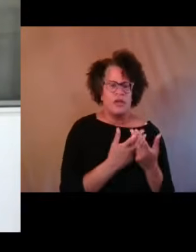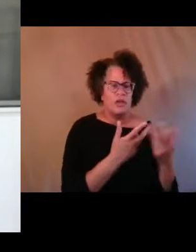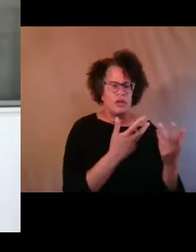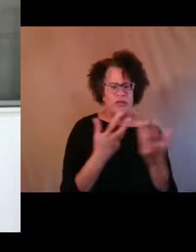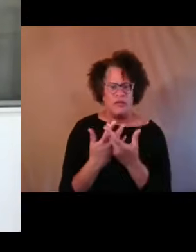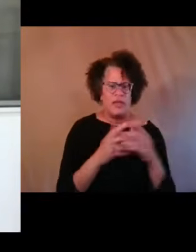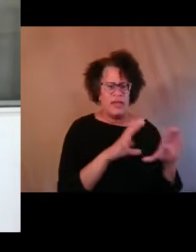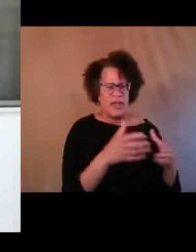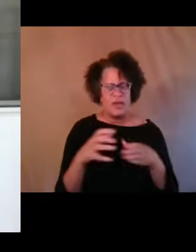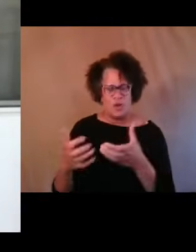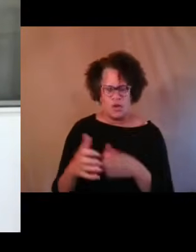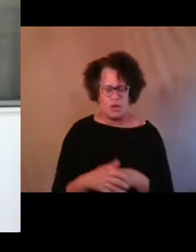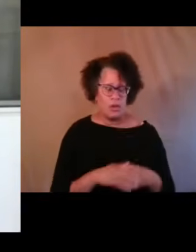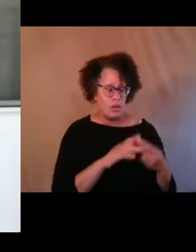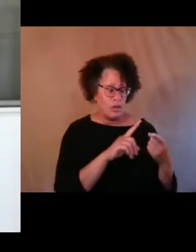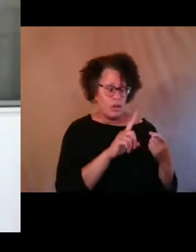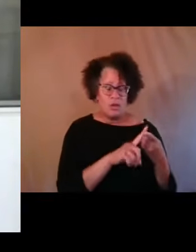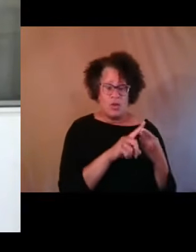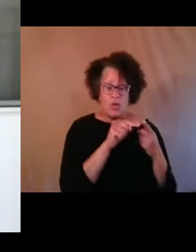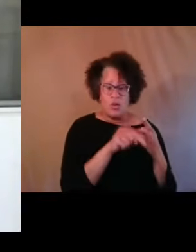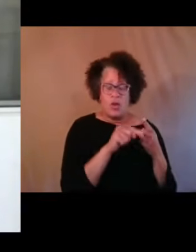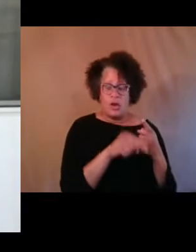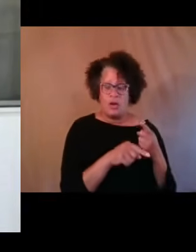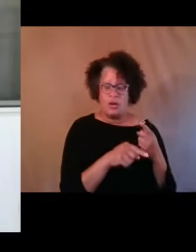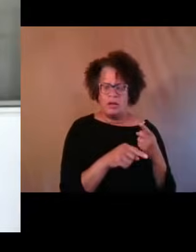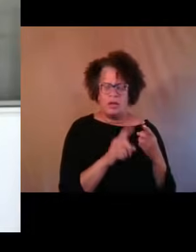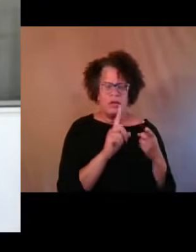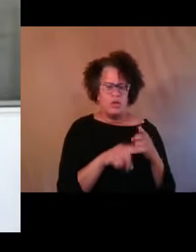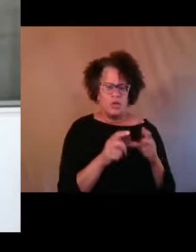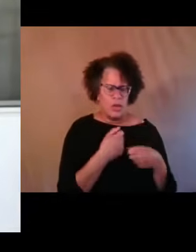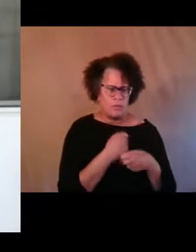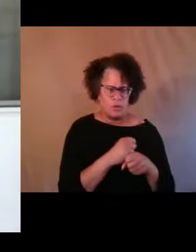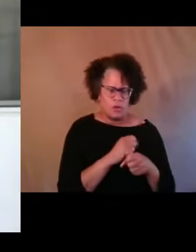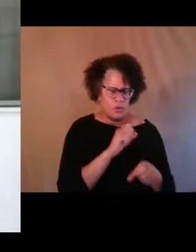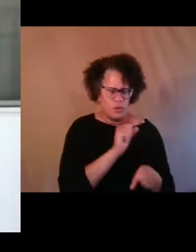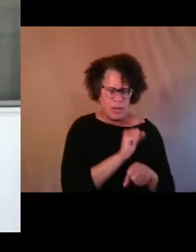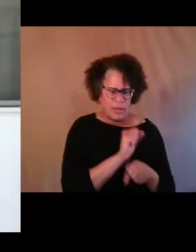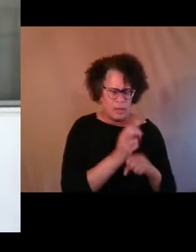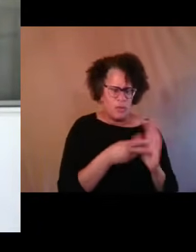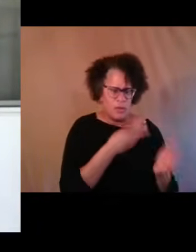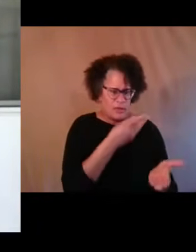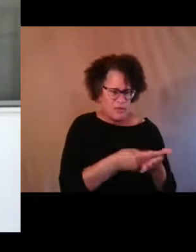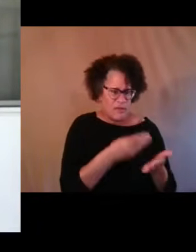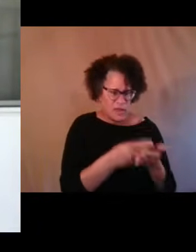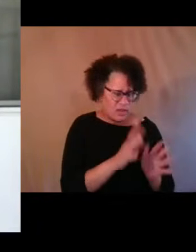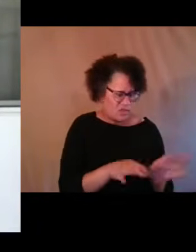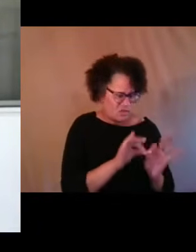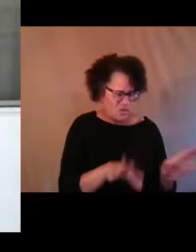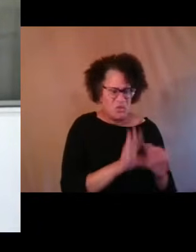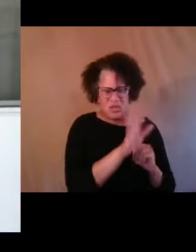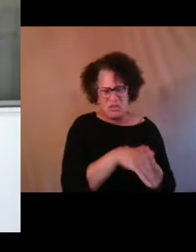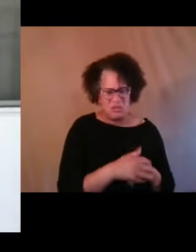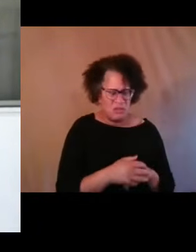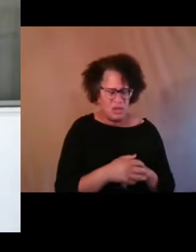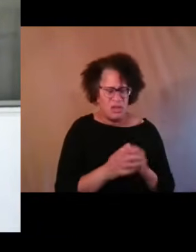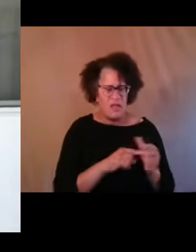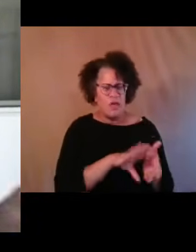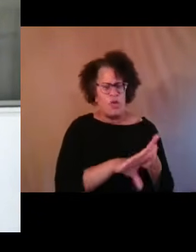one being that you could not produce labor, which means that you were financially useless and a waste for a slave owner,